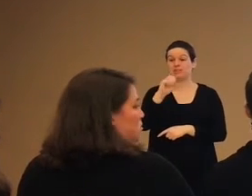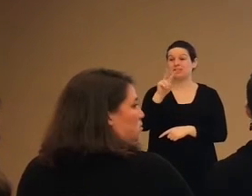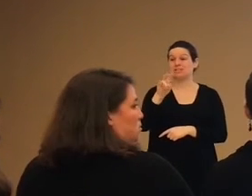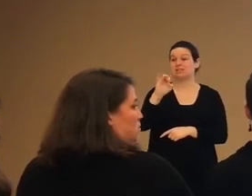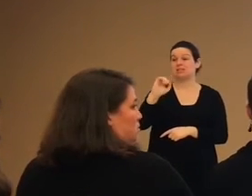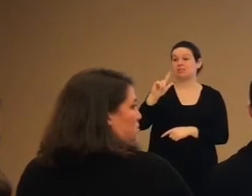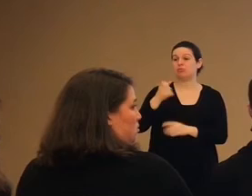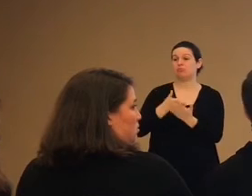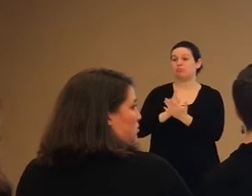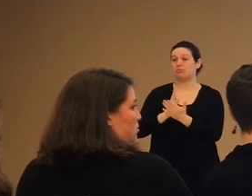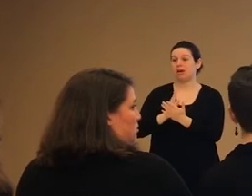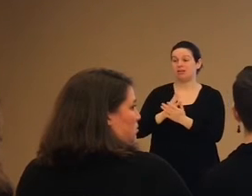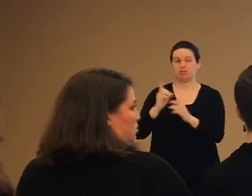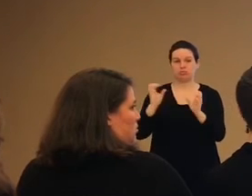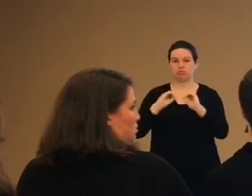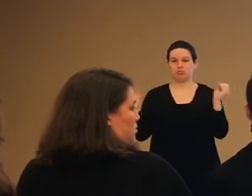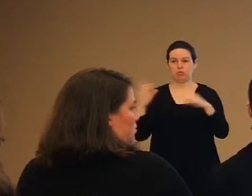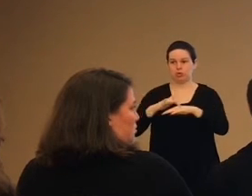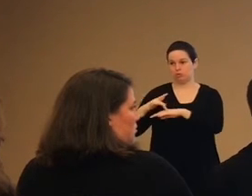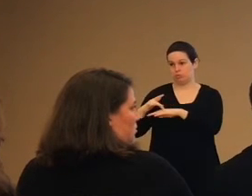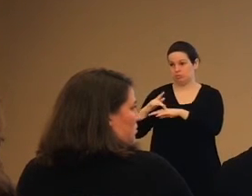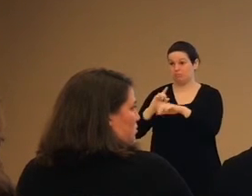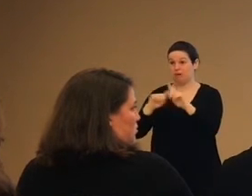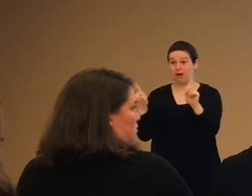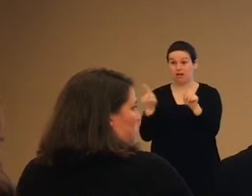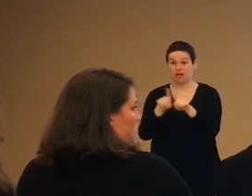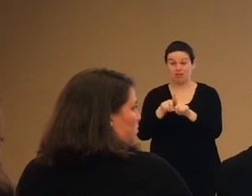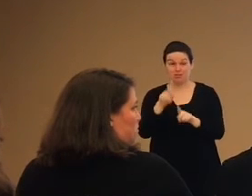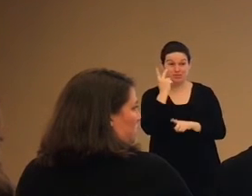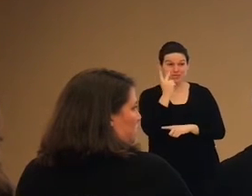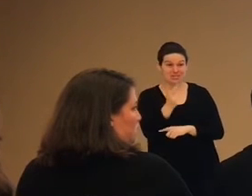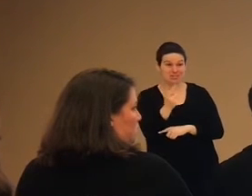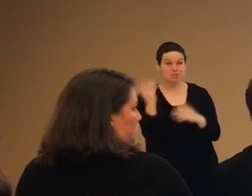There are no touch bowls, but you'll also see that. There's maybe two